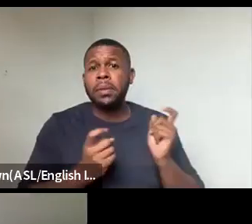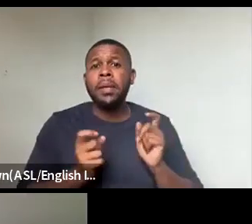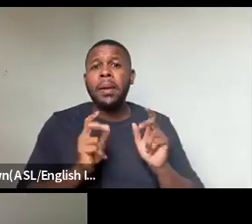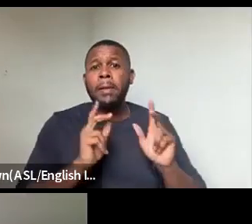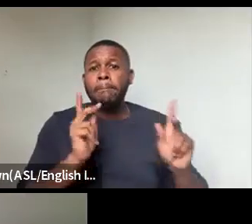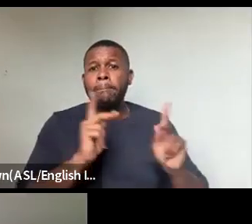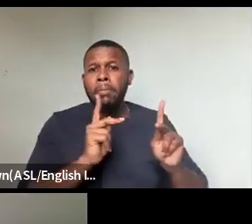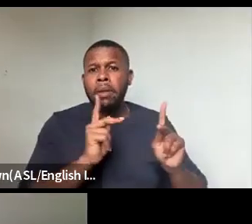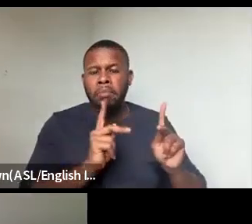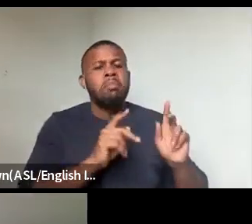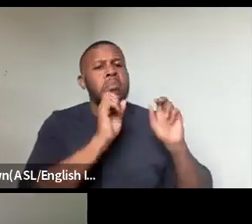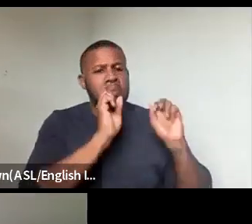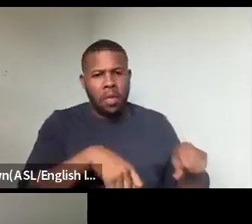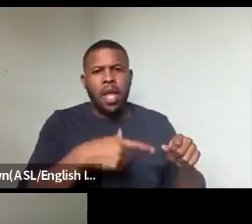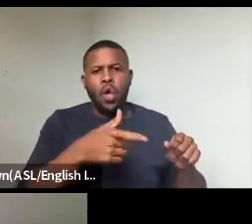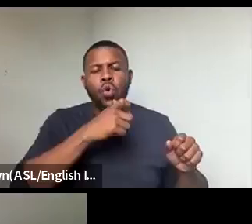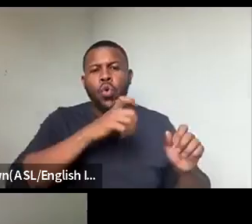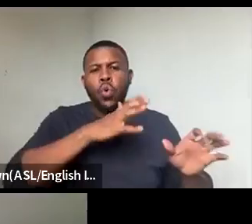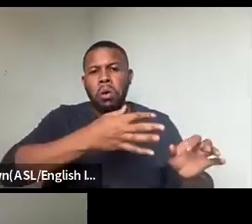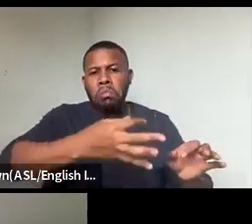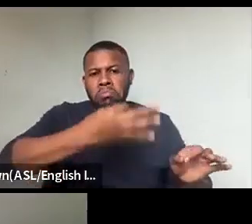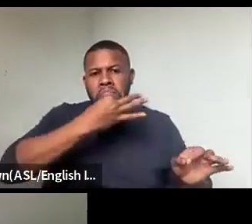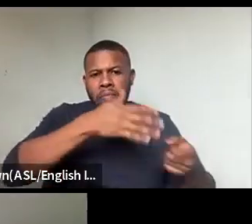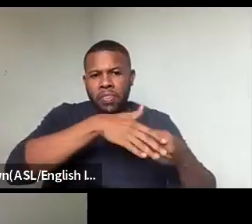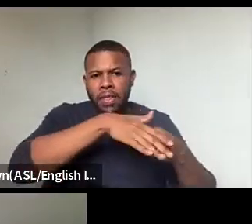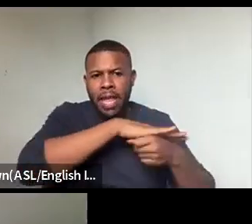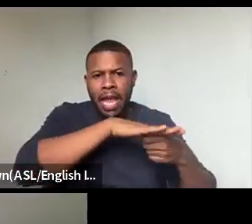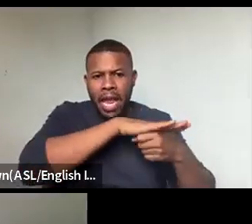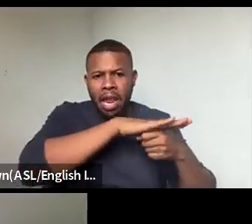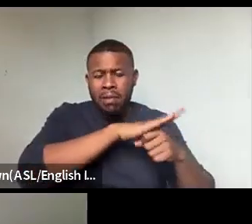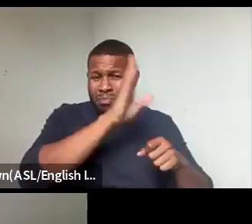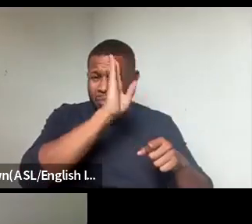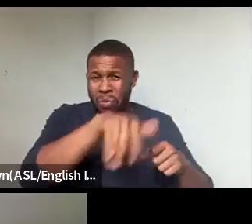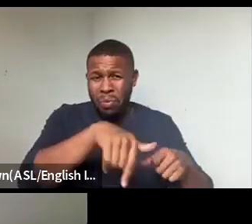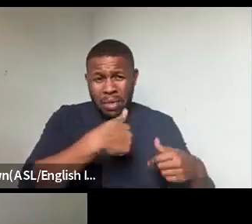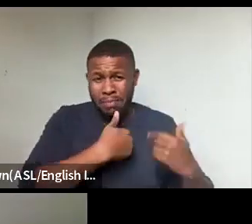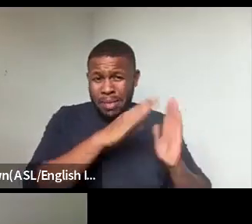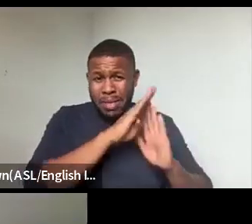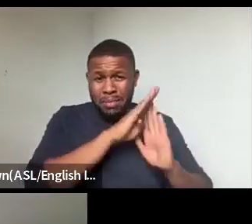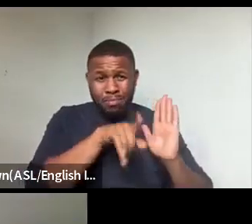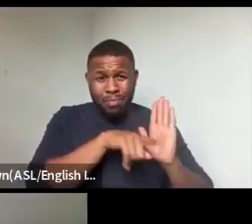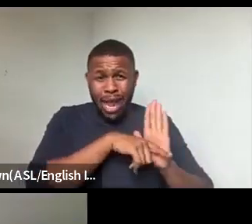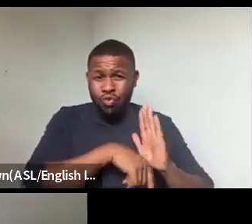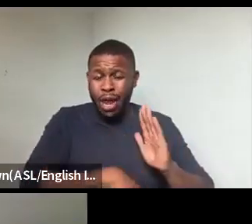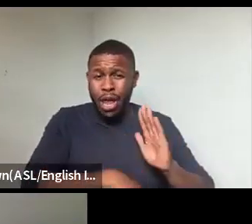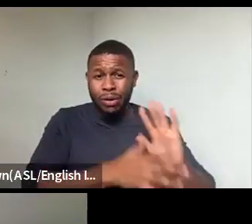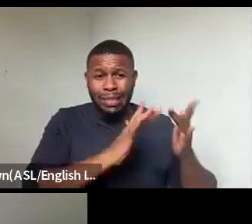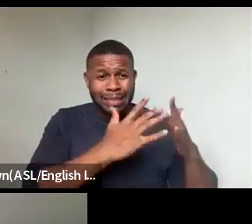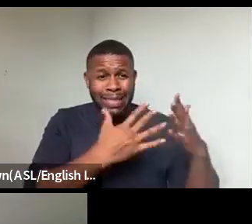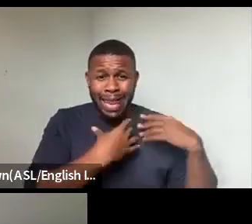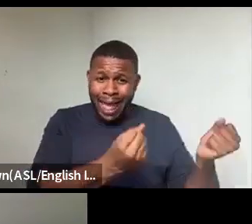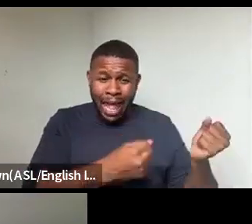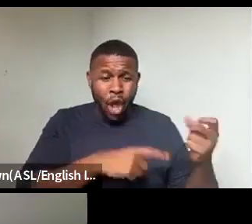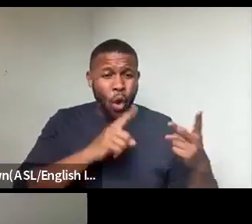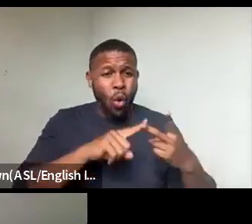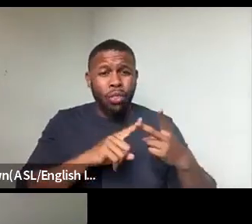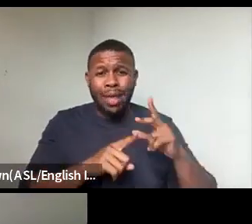year-long process. Because we have two of the assessments to do each year. I work on finding